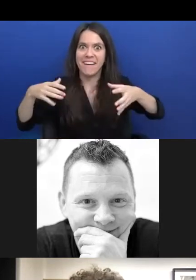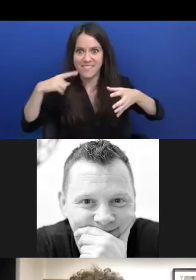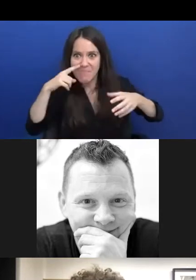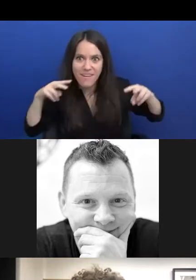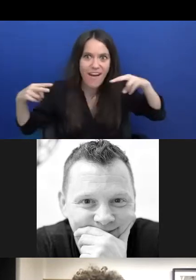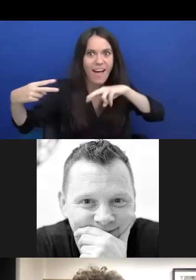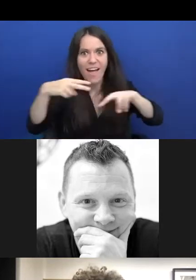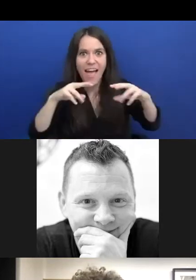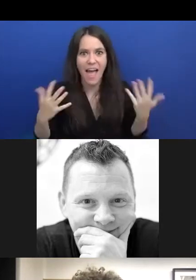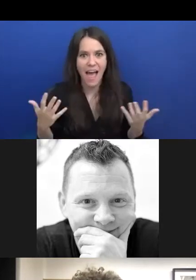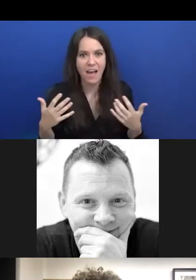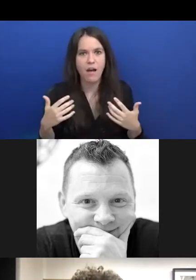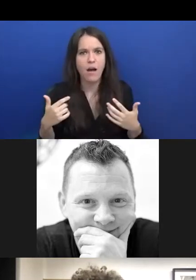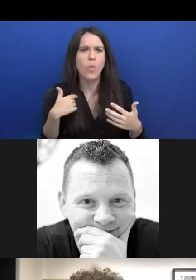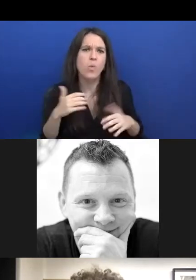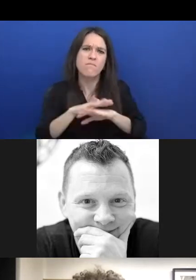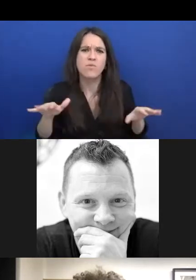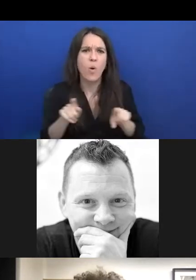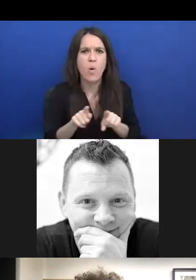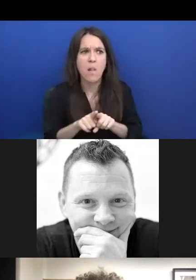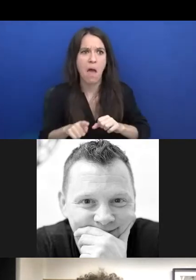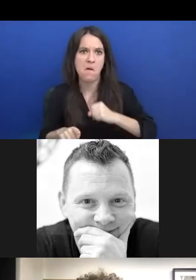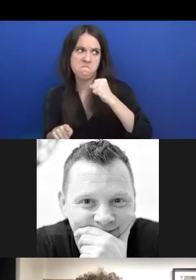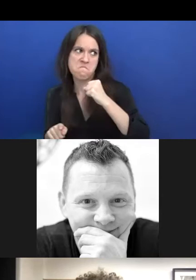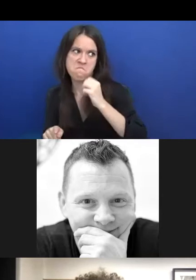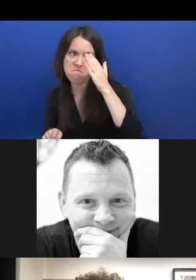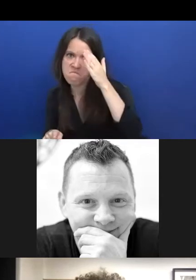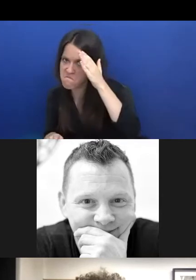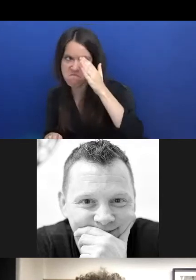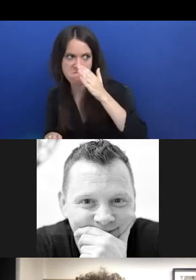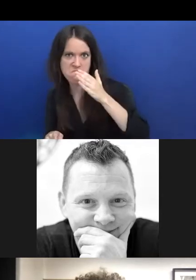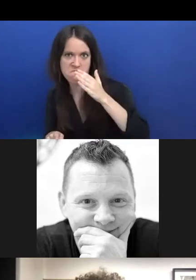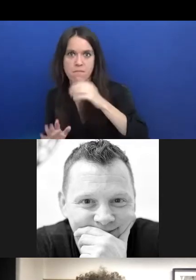be gatekeeping and keeping people out of the field and I think we need to continually be